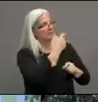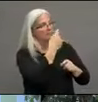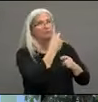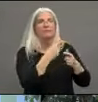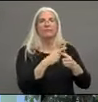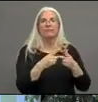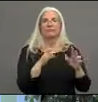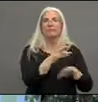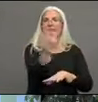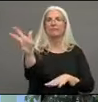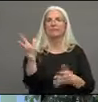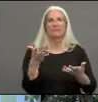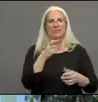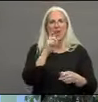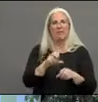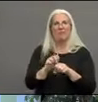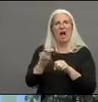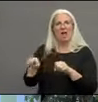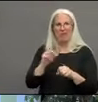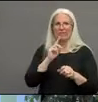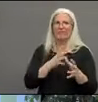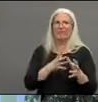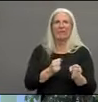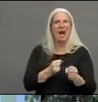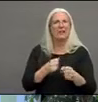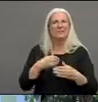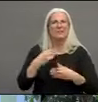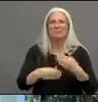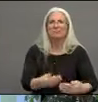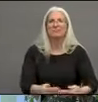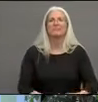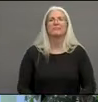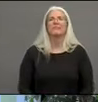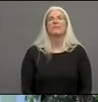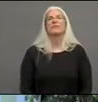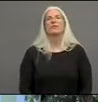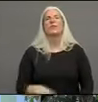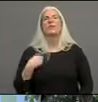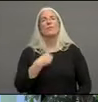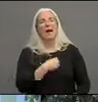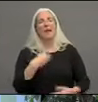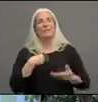And we actually have a testimonial from someone who actually visited one of the drive-through sites.